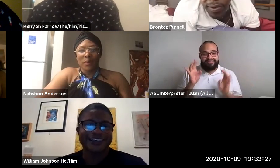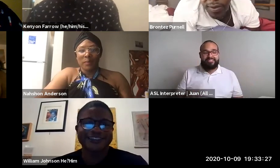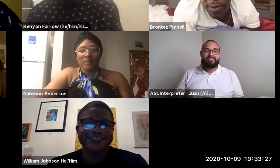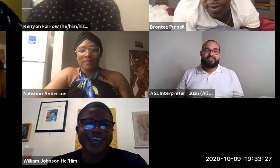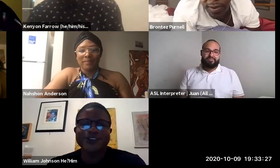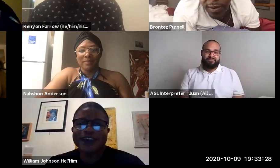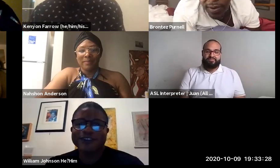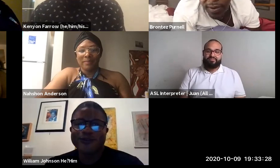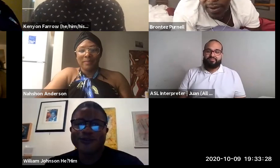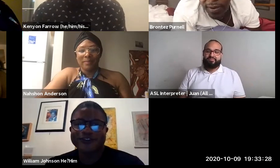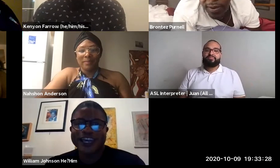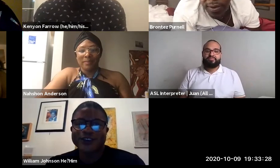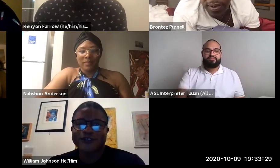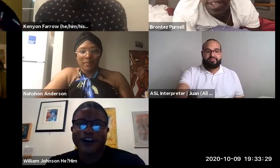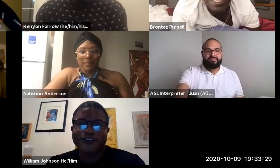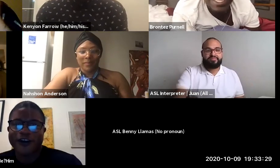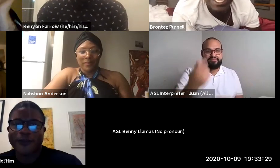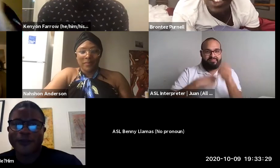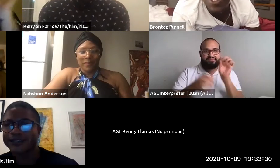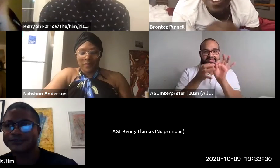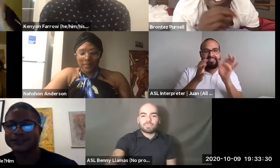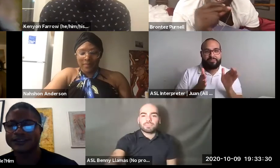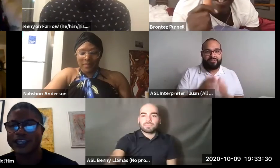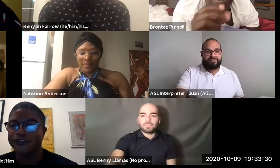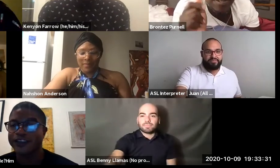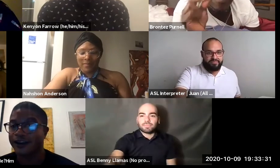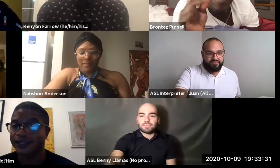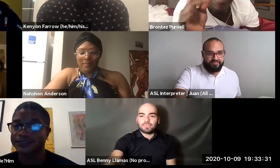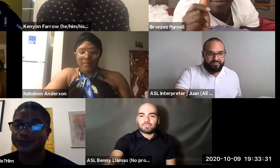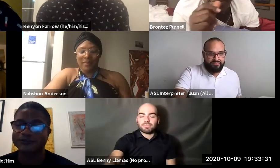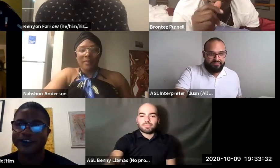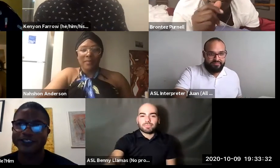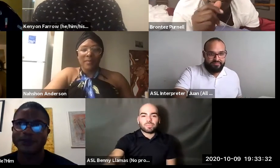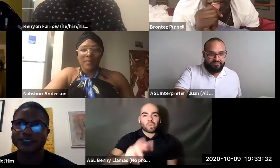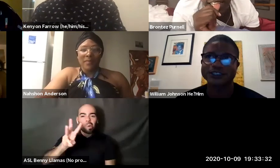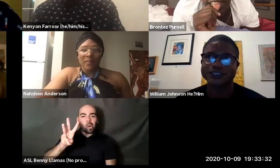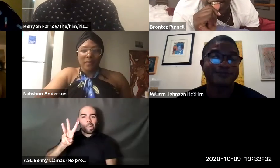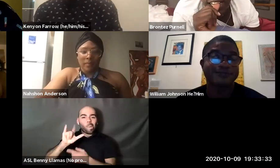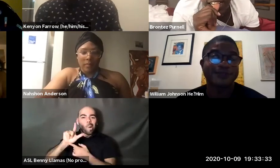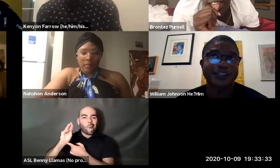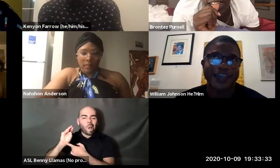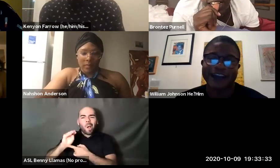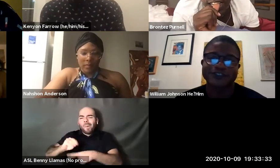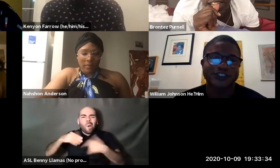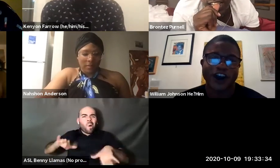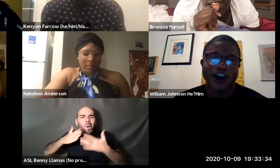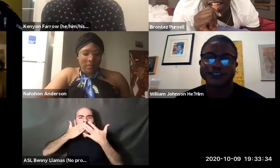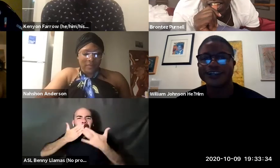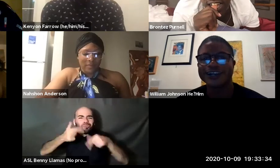William Johnson He?Him: Thank you. Thank you, everyone. Thank you for all the panelists and thank you for the audience. This was a very special lambda literary after dark.